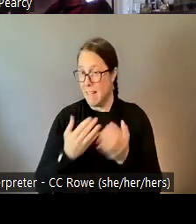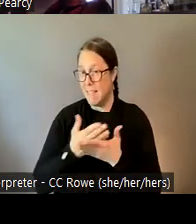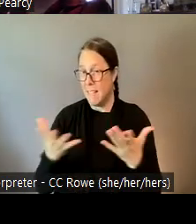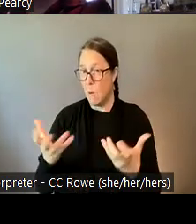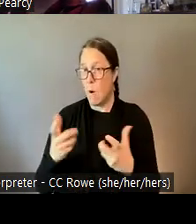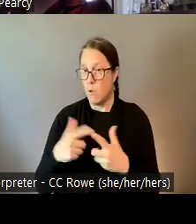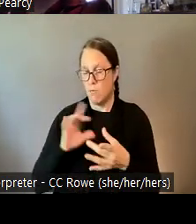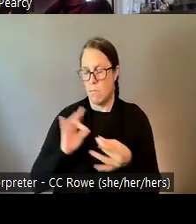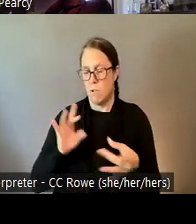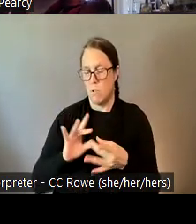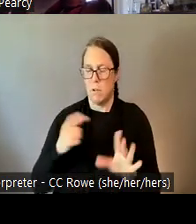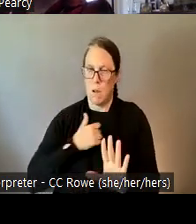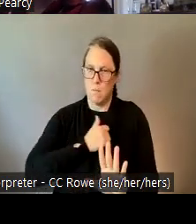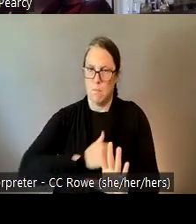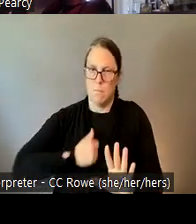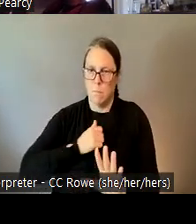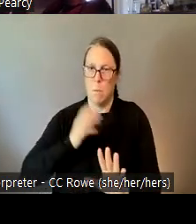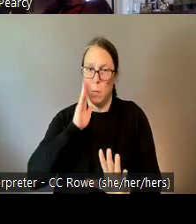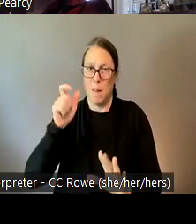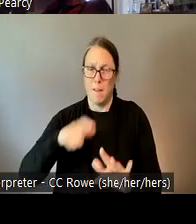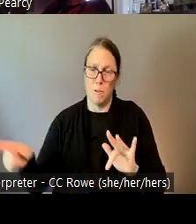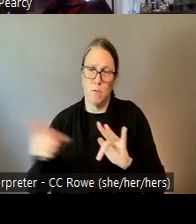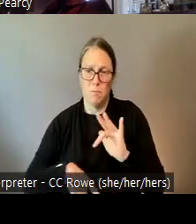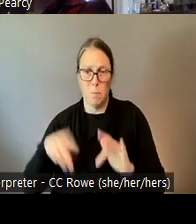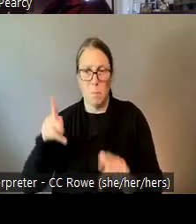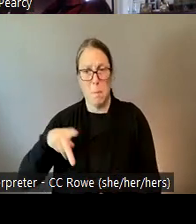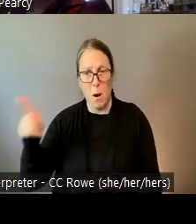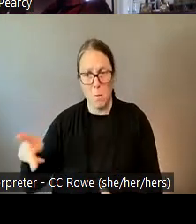I apologize we're gonna have to skip PowerPoints, Braille and large print,